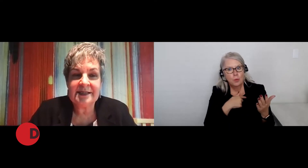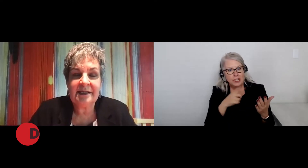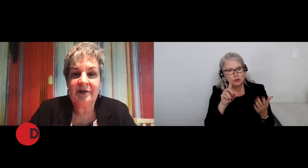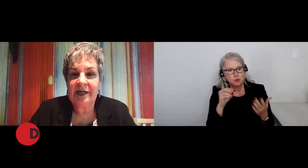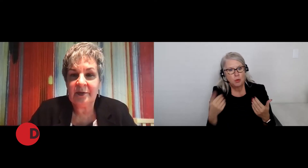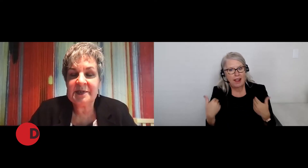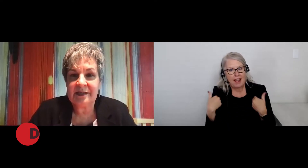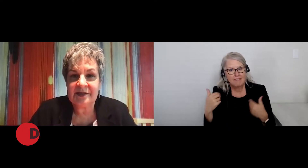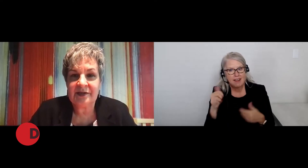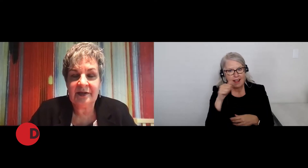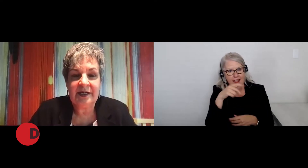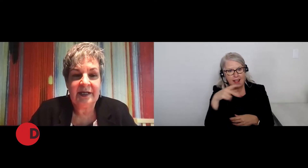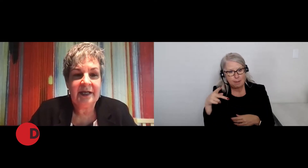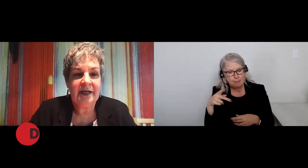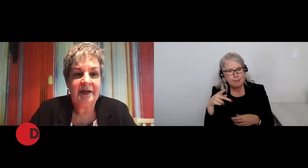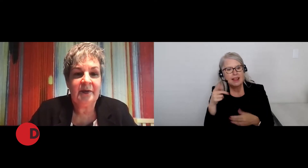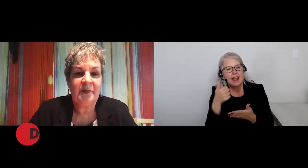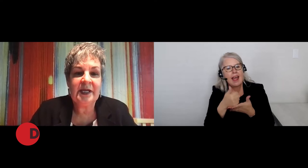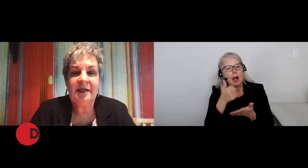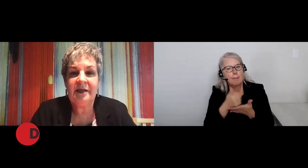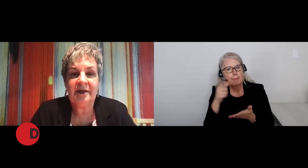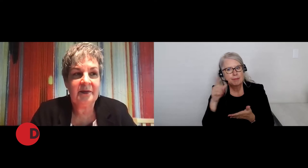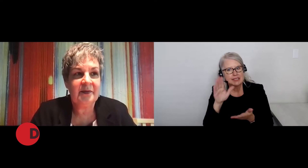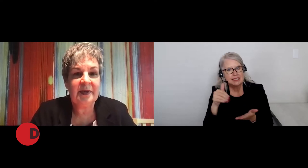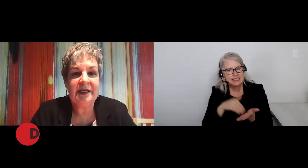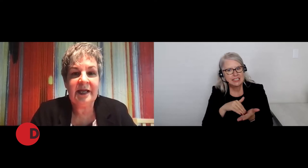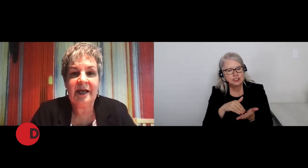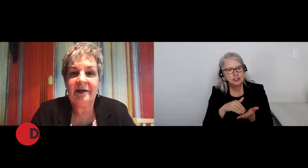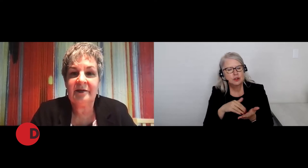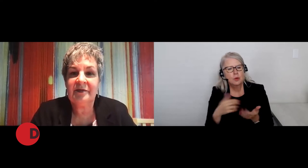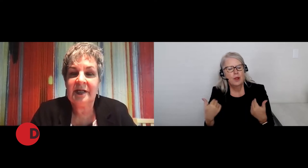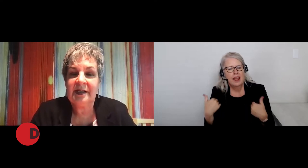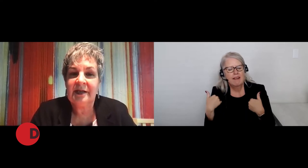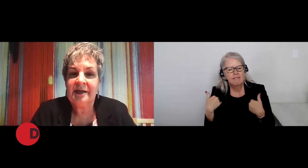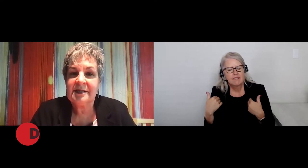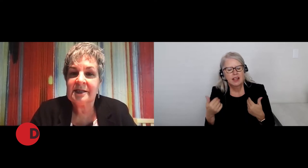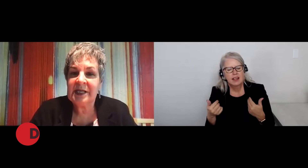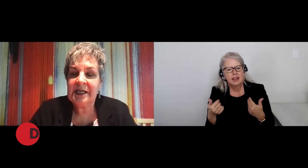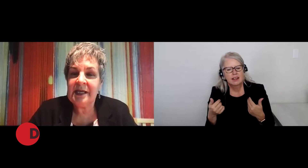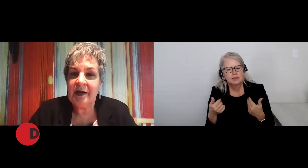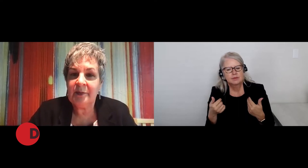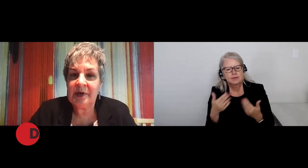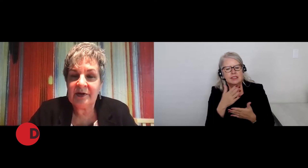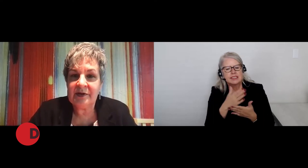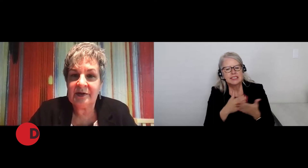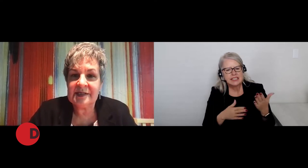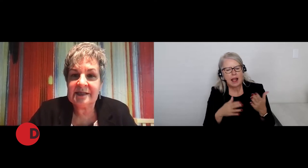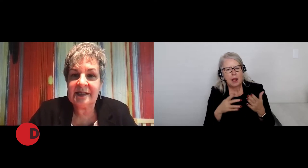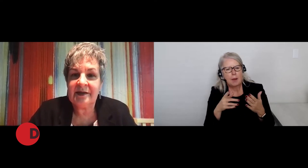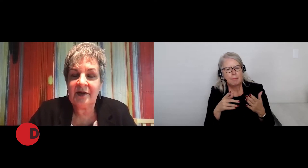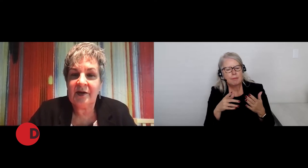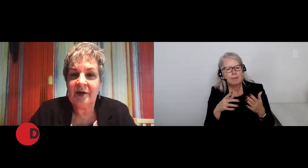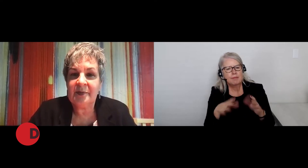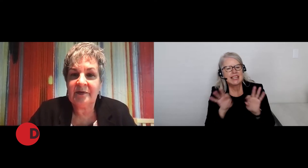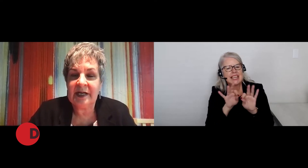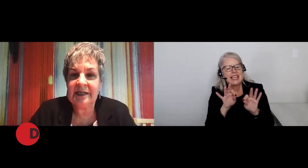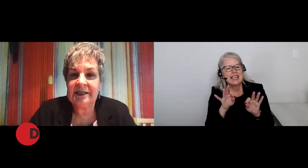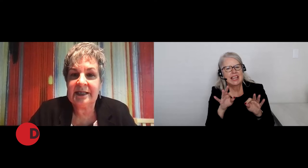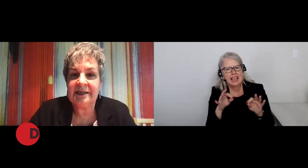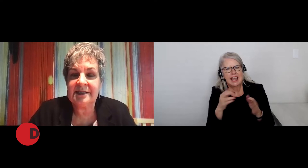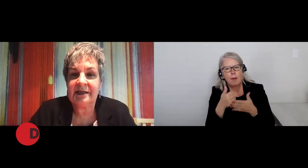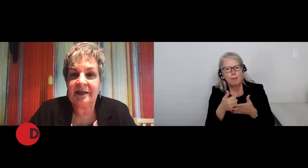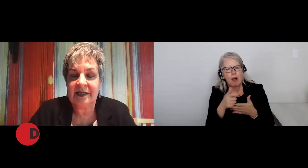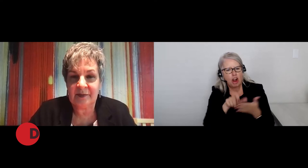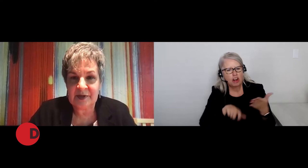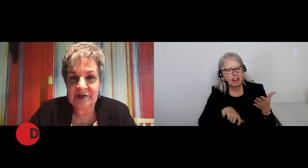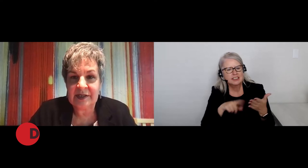What we do have an App Help Center; we take some self-help articles